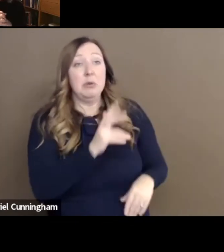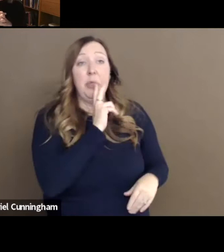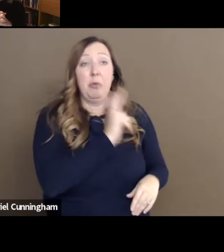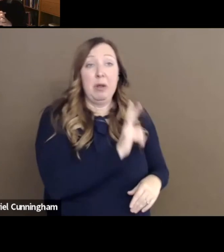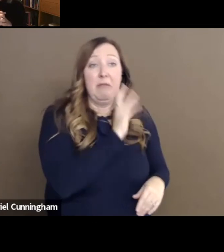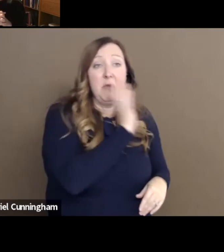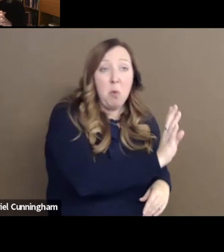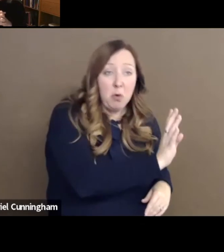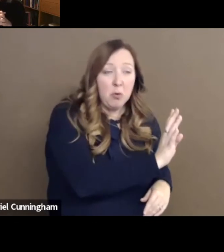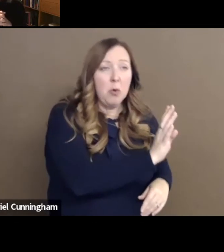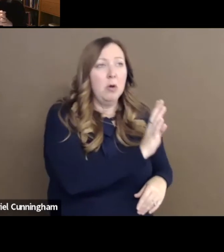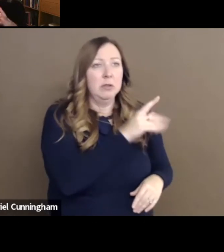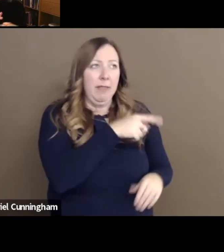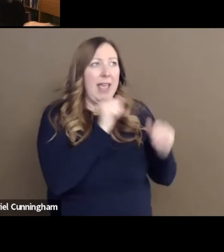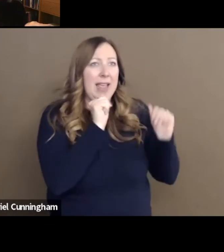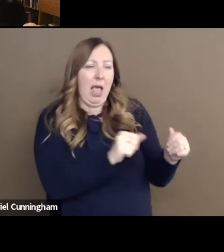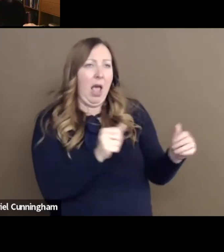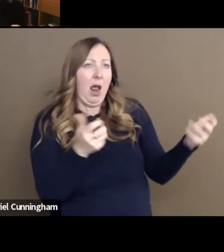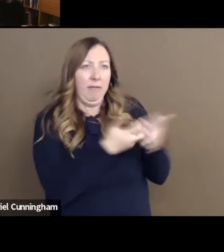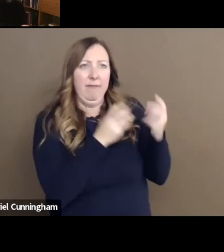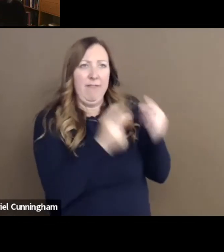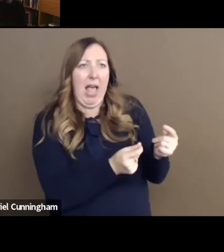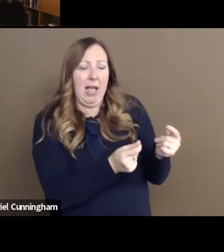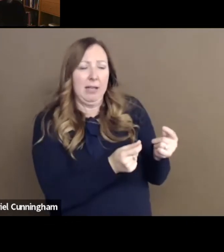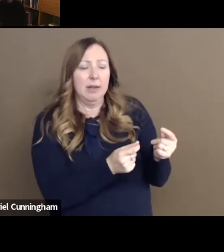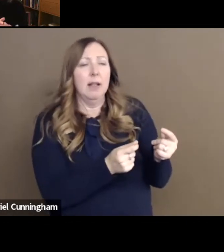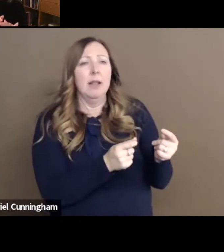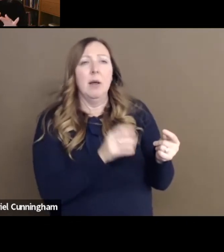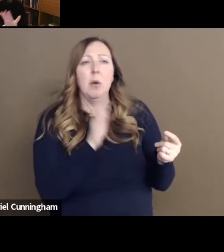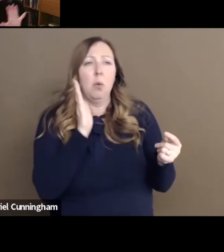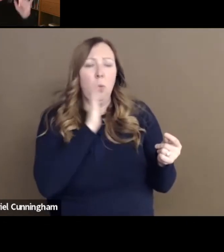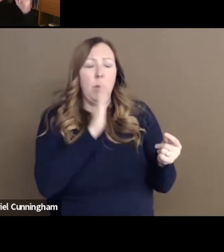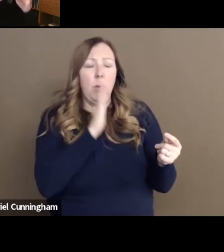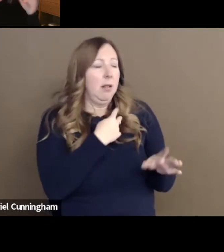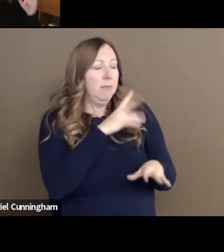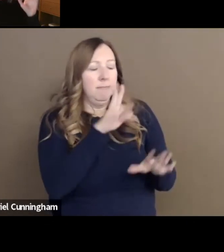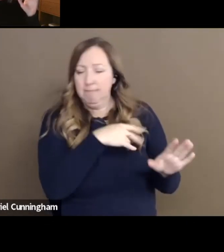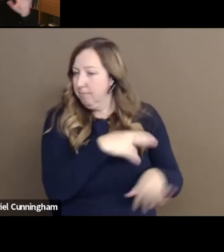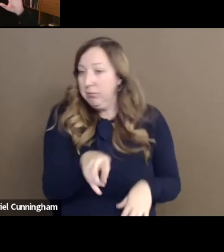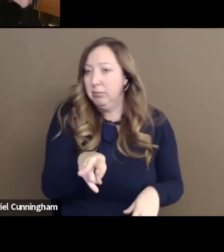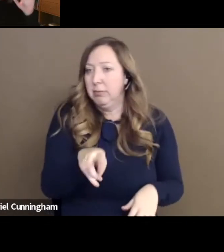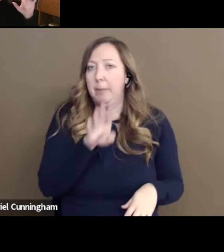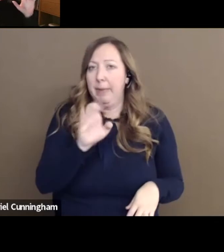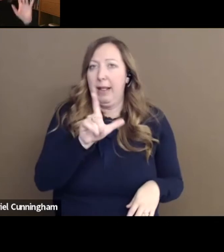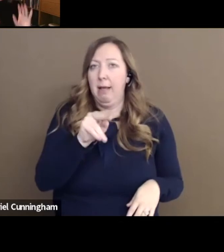and older in this and they're at b line for both cases they're just immediately